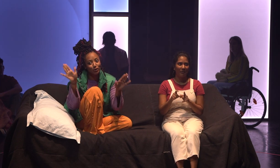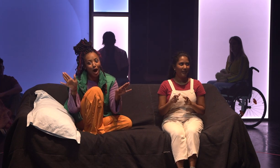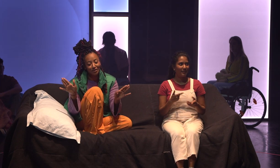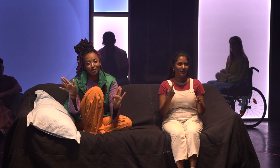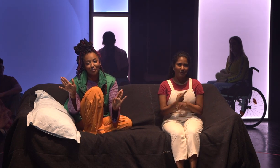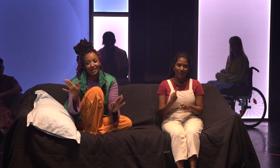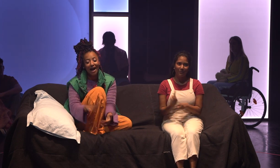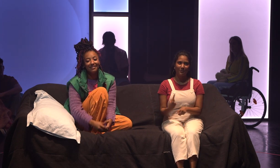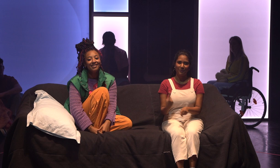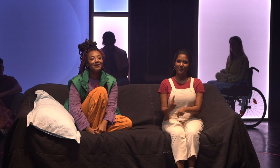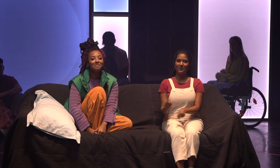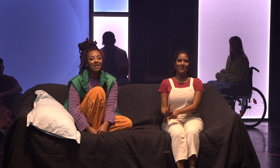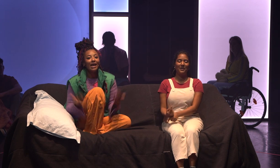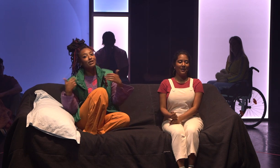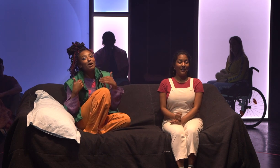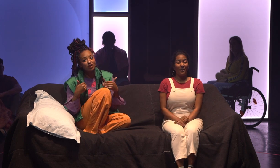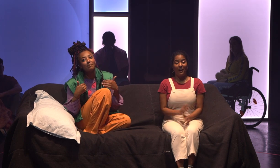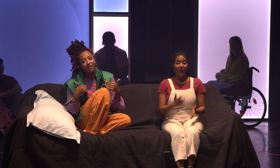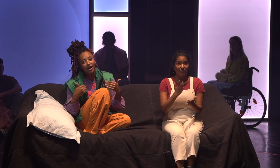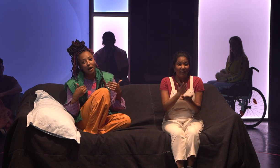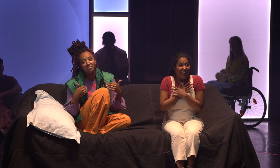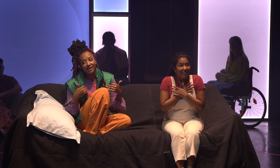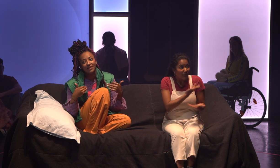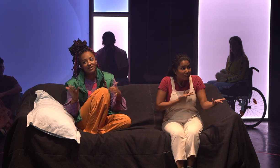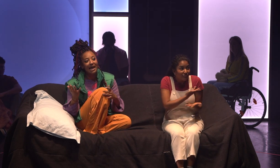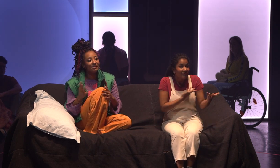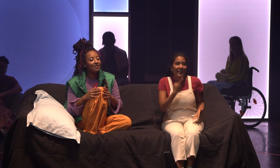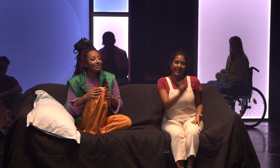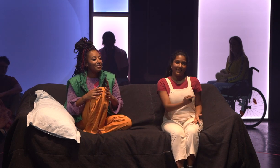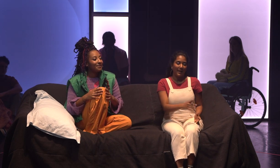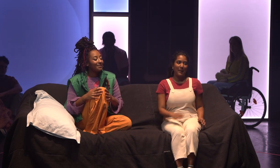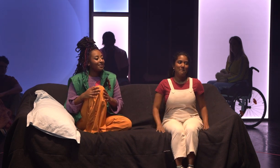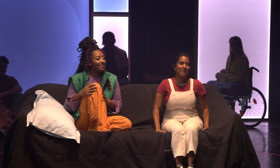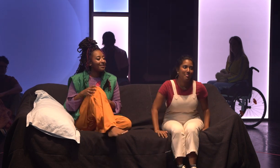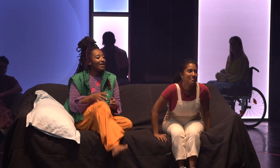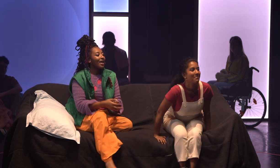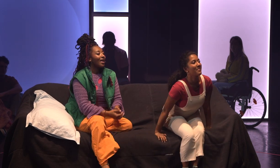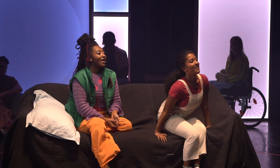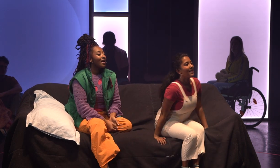no signs of slowing down and as much as I'm loving her company, I